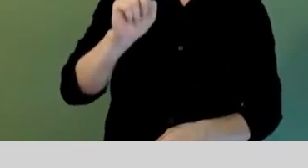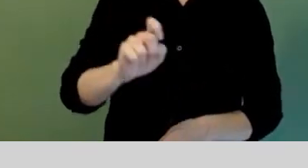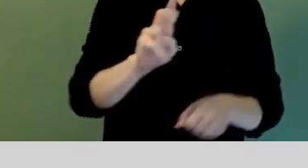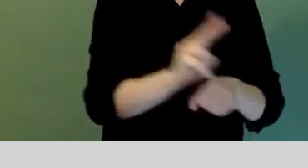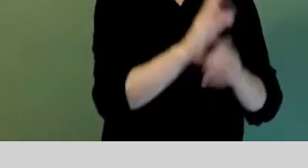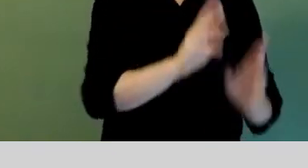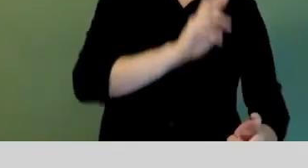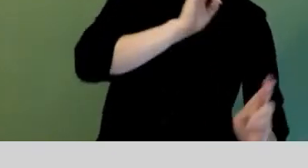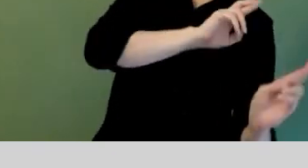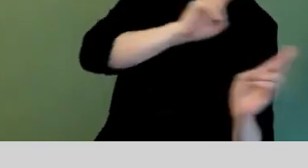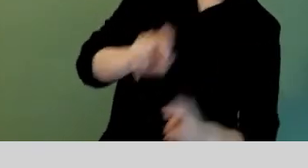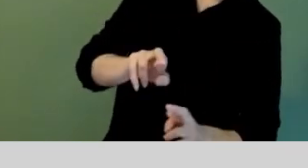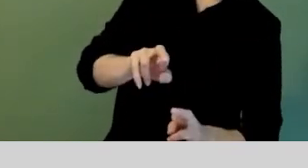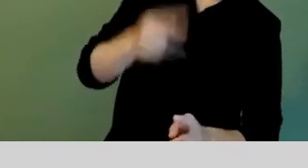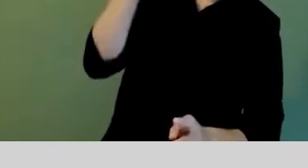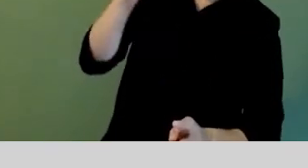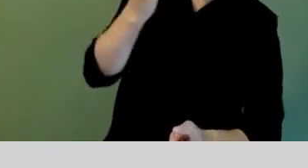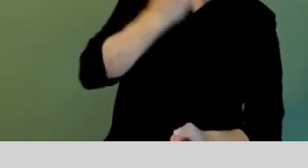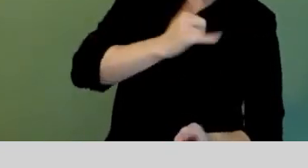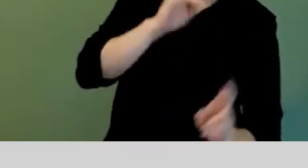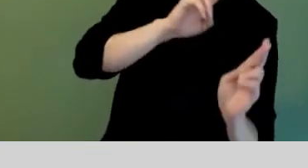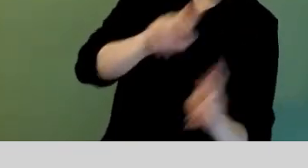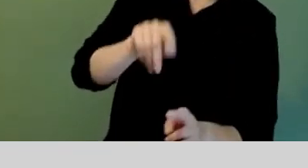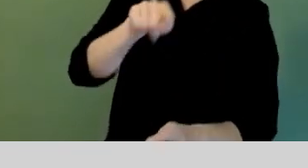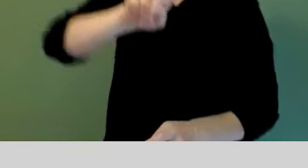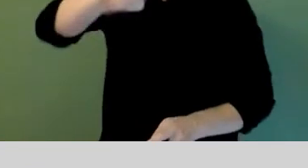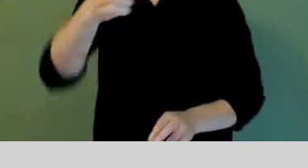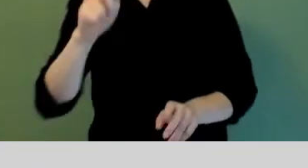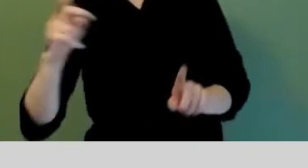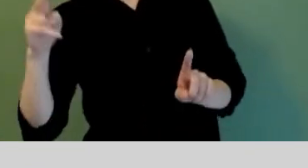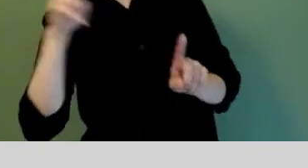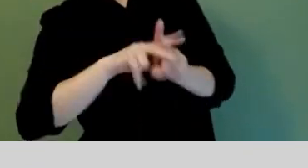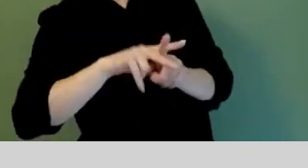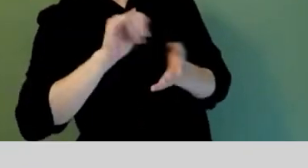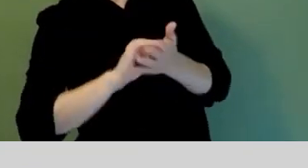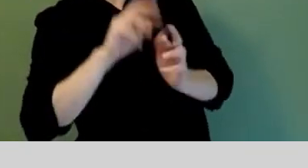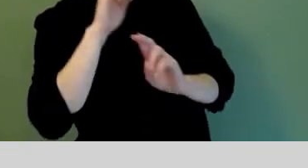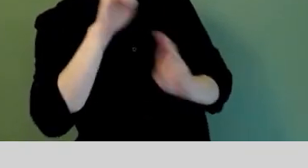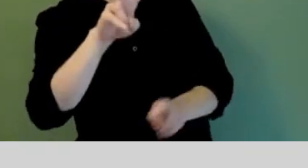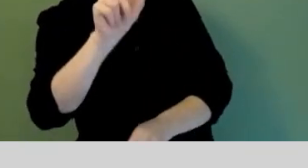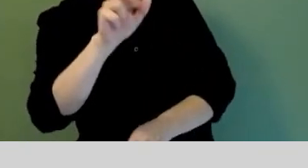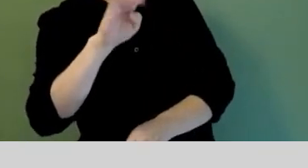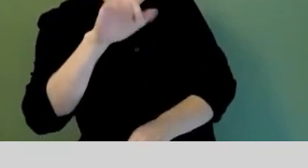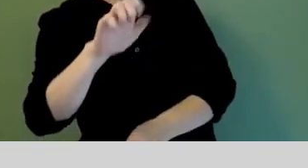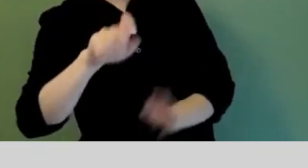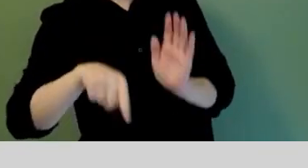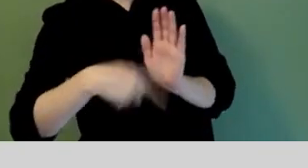you only need to assign to this response variable once. If it's a user then response is assigned the user response.